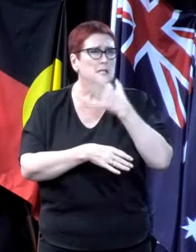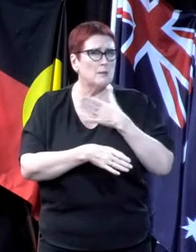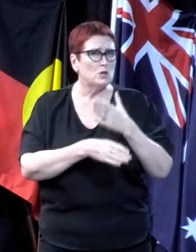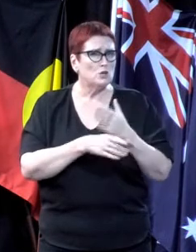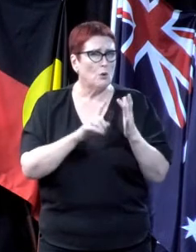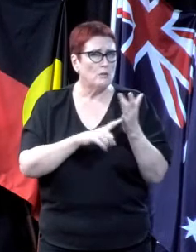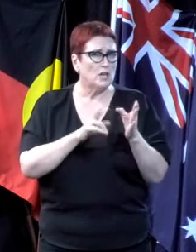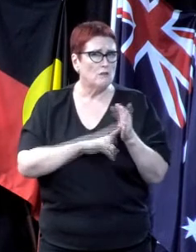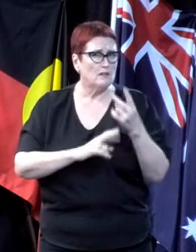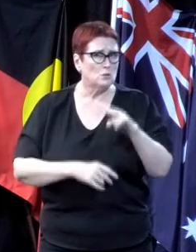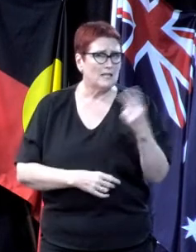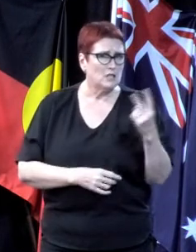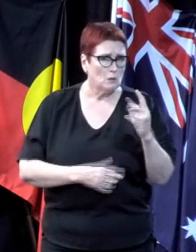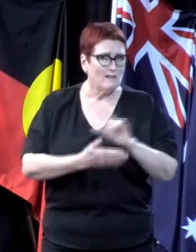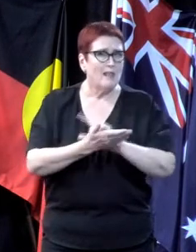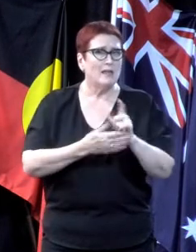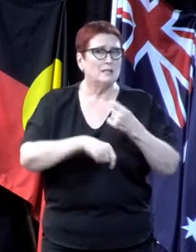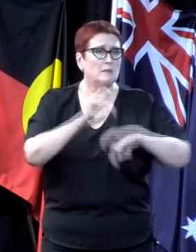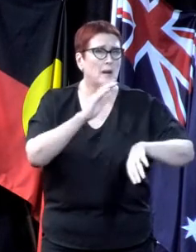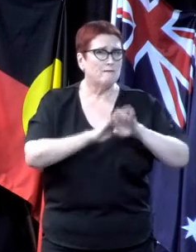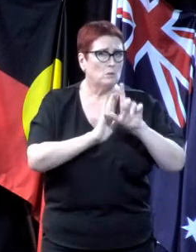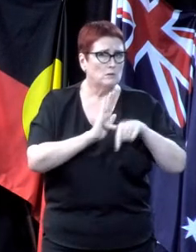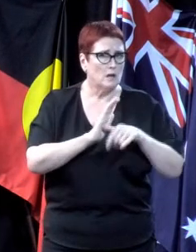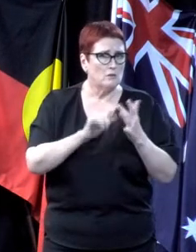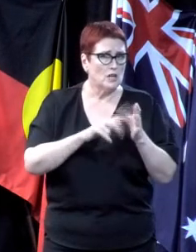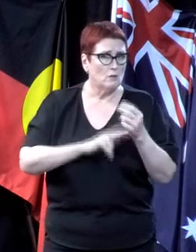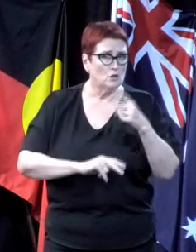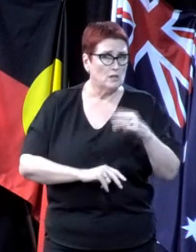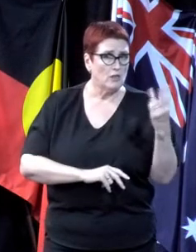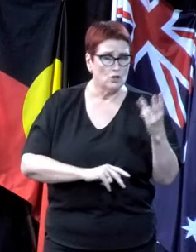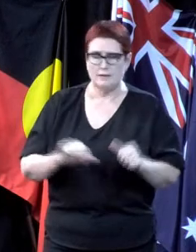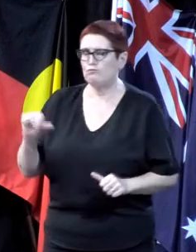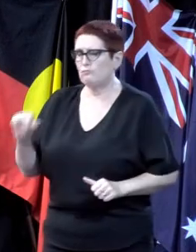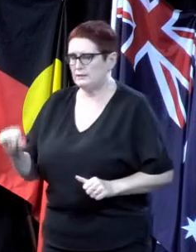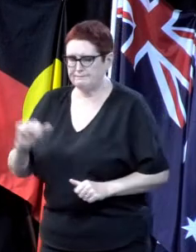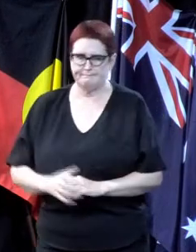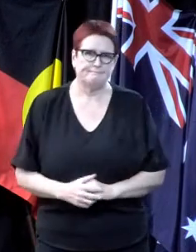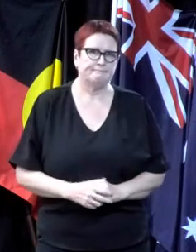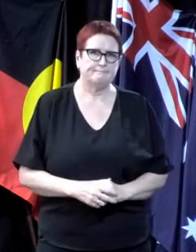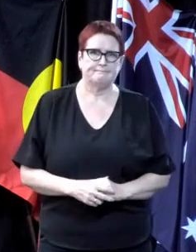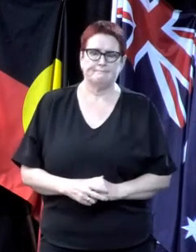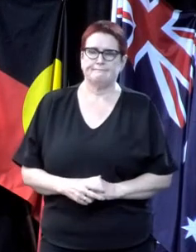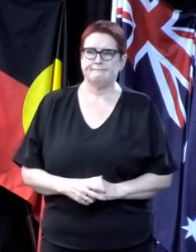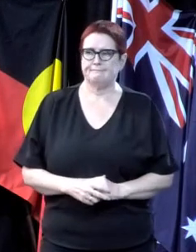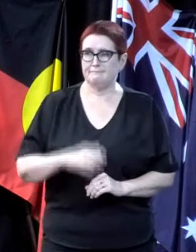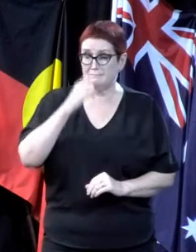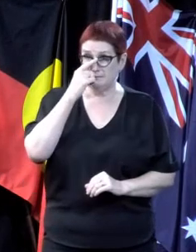permanently appointed January 2013? MR DALE: Yes, that’s right. We have your CV and we thank you for that.